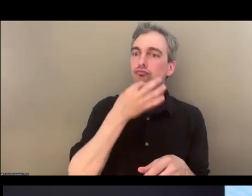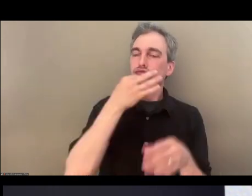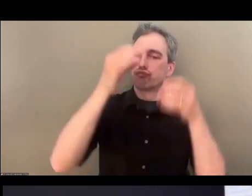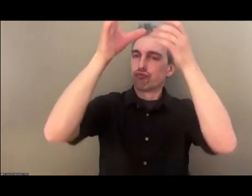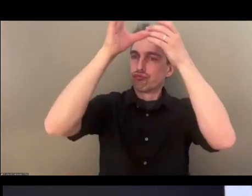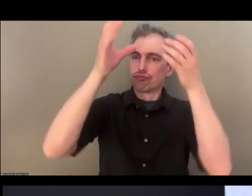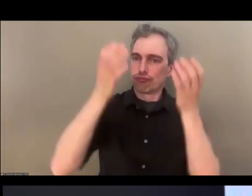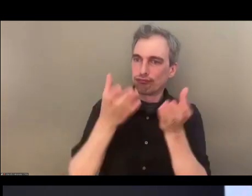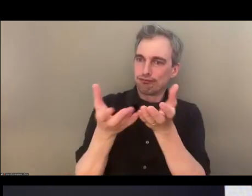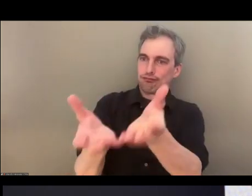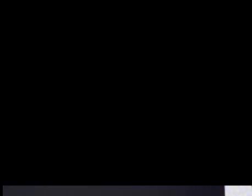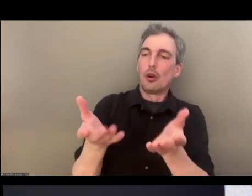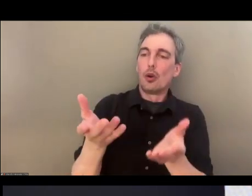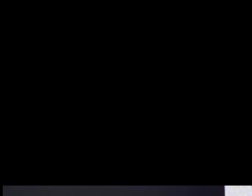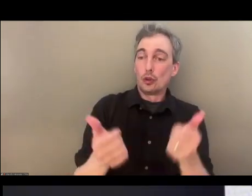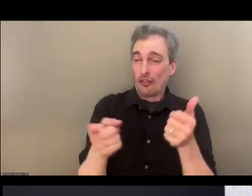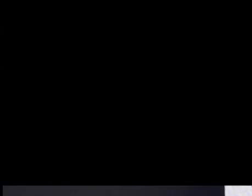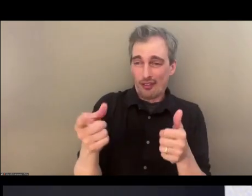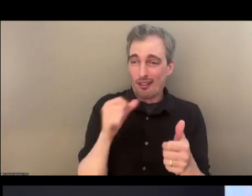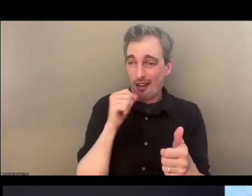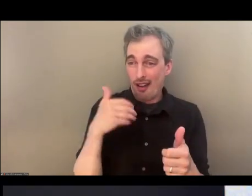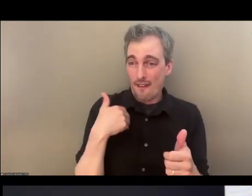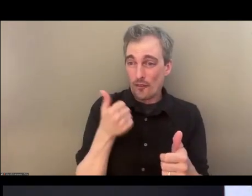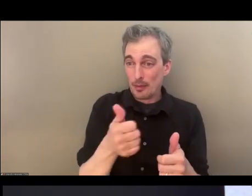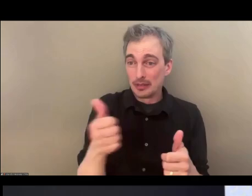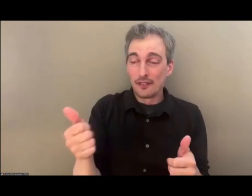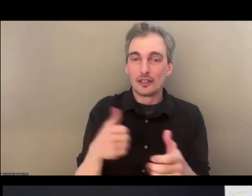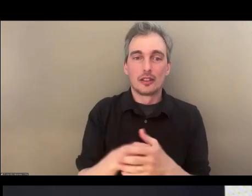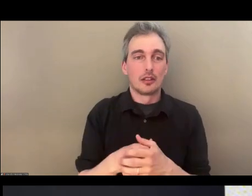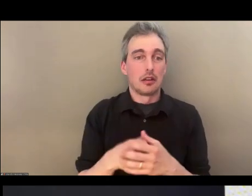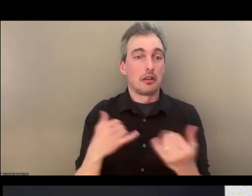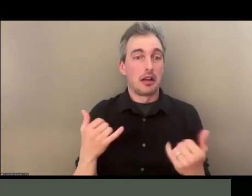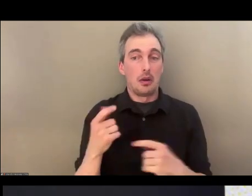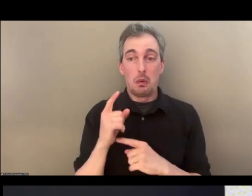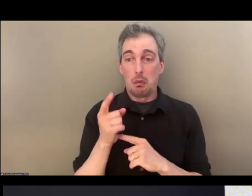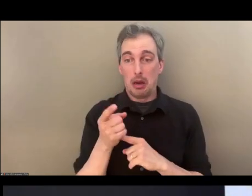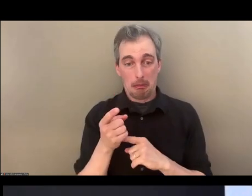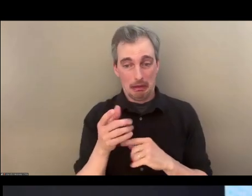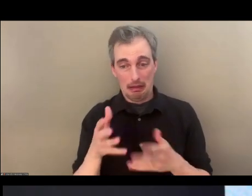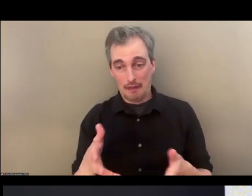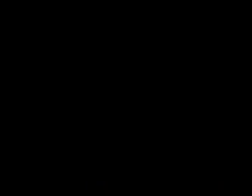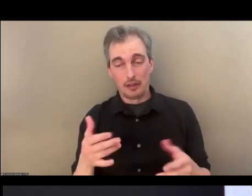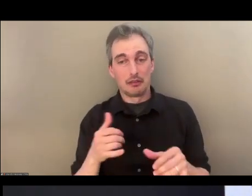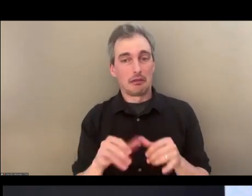That is... I'm a minute shy. But I think I did all right. So that's my pitch.